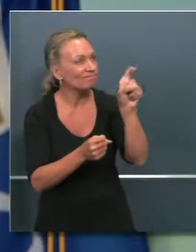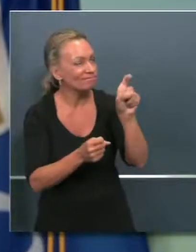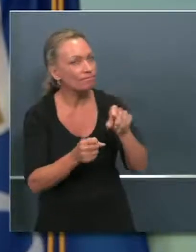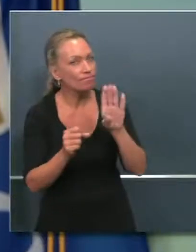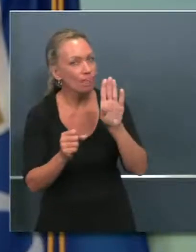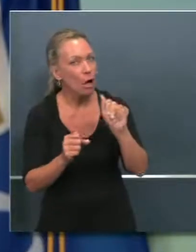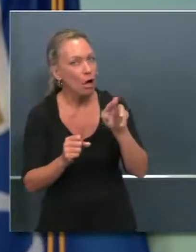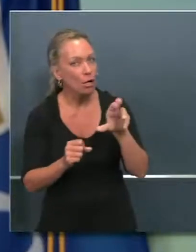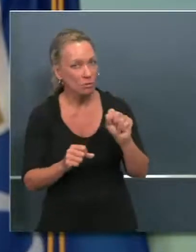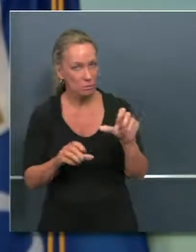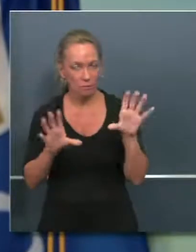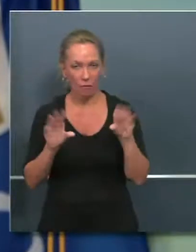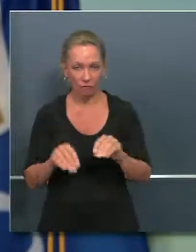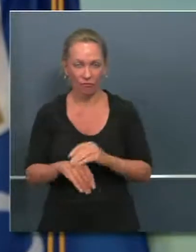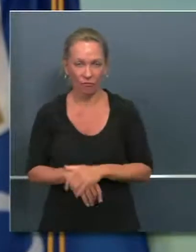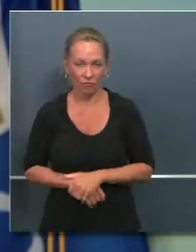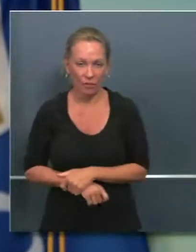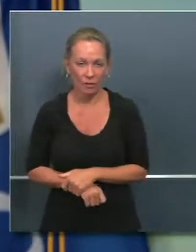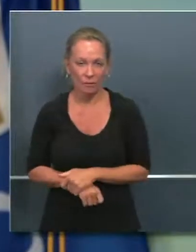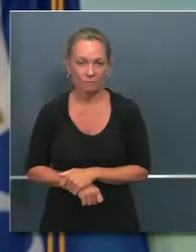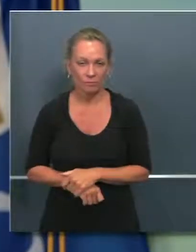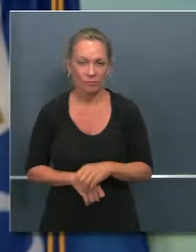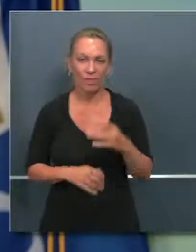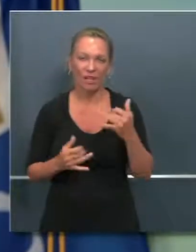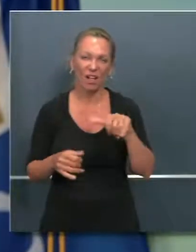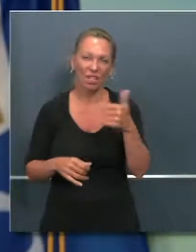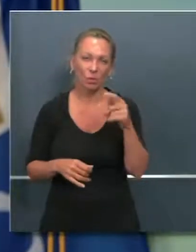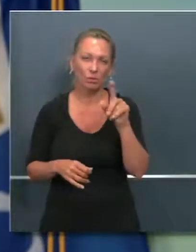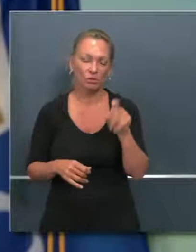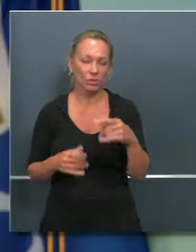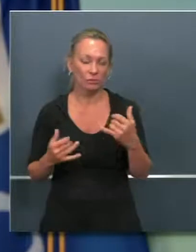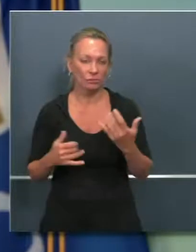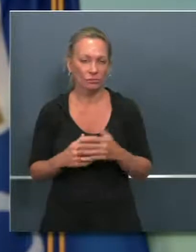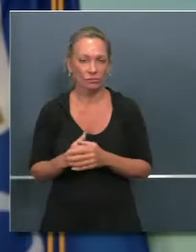to remain open so if someone wants to go out and drink in public they still can as long as